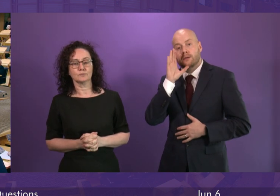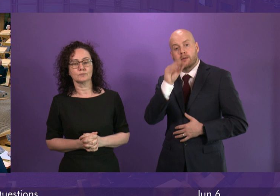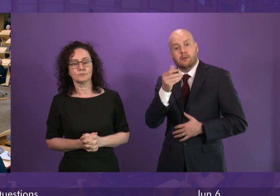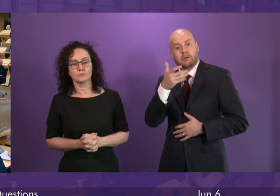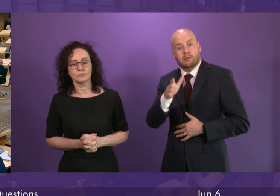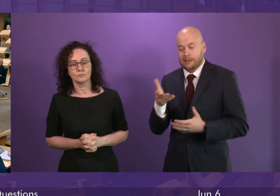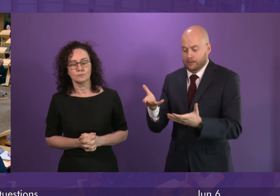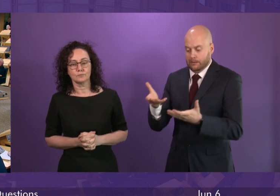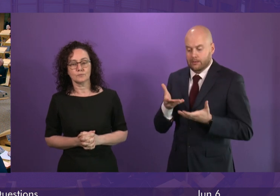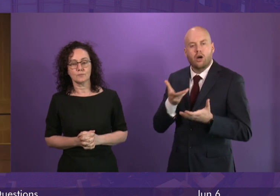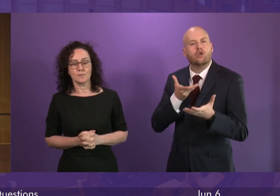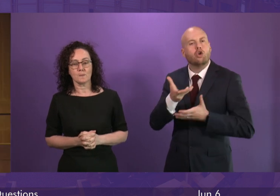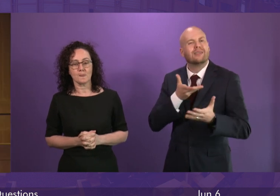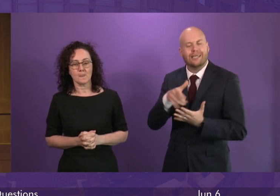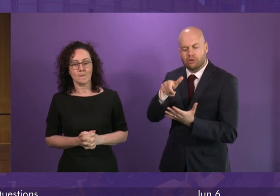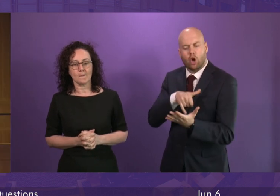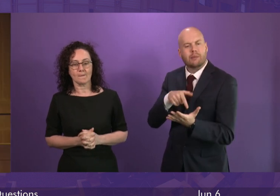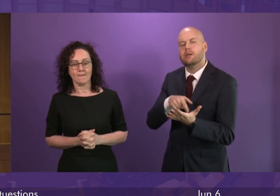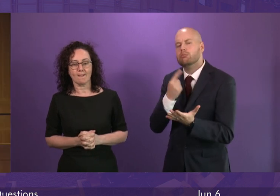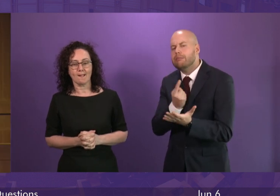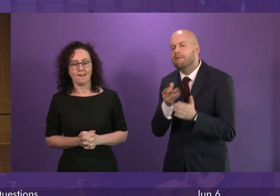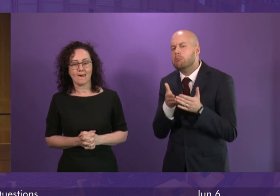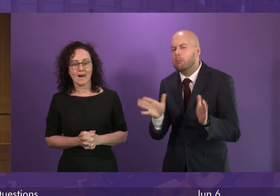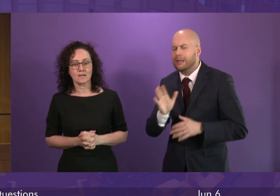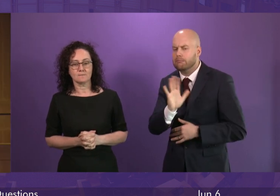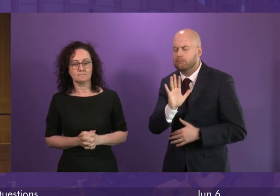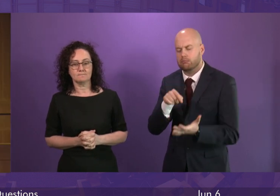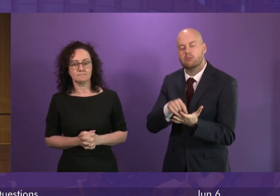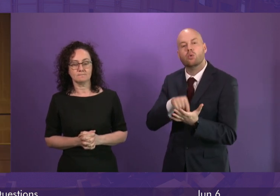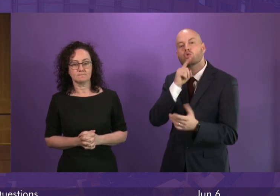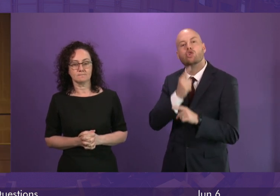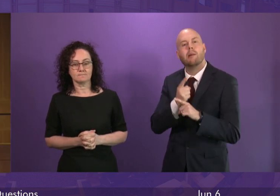publicly available, on the future provision of the out-of-hours dental service at St John’s